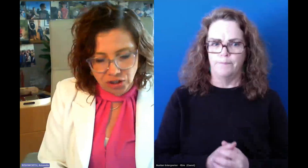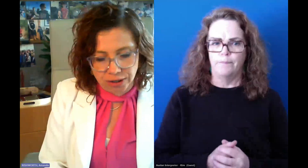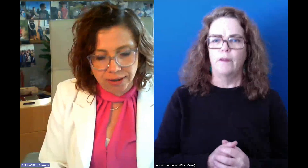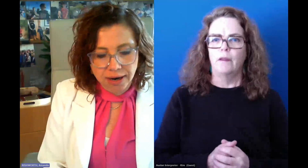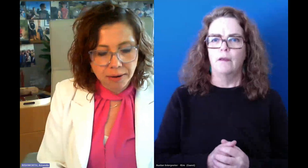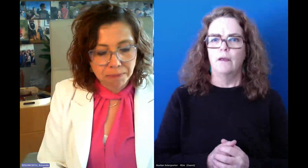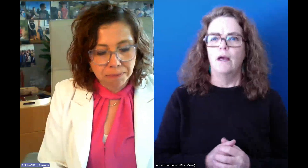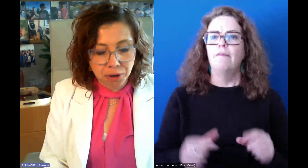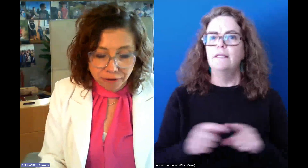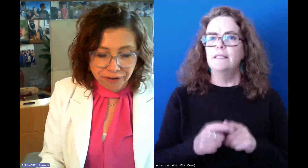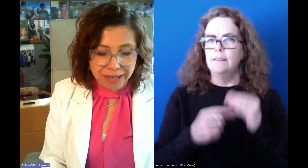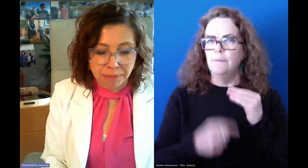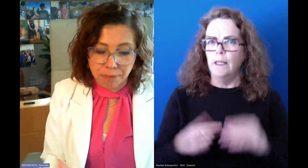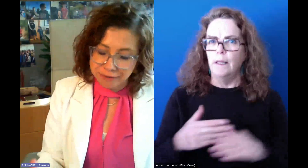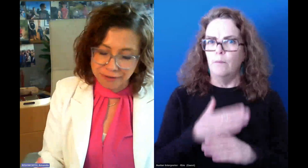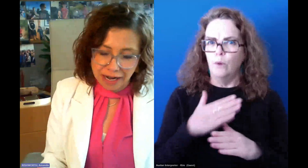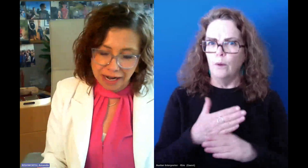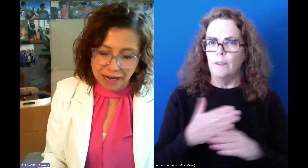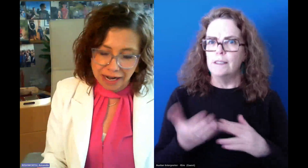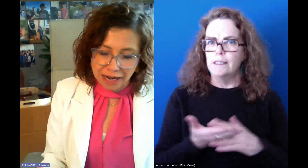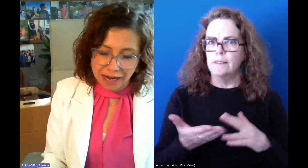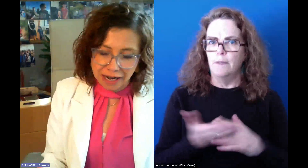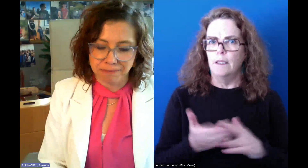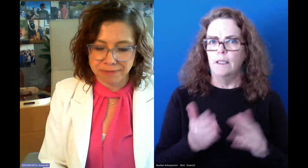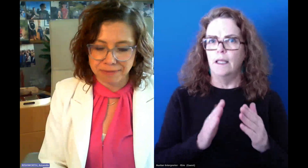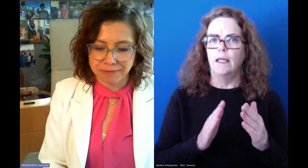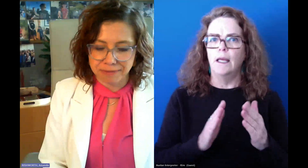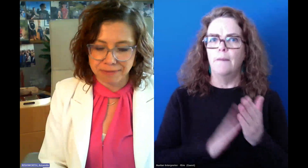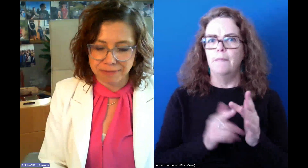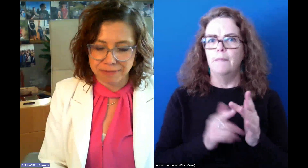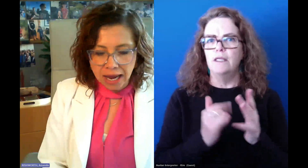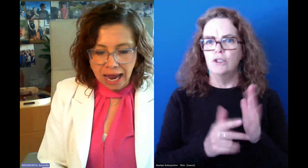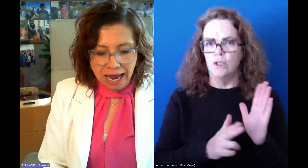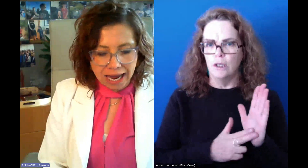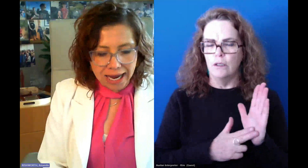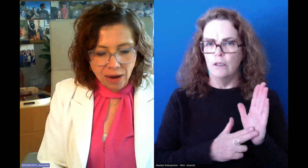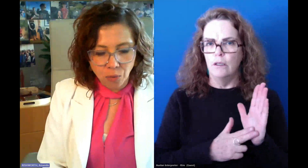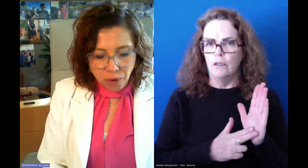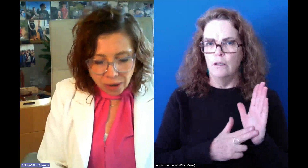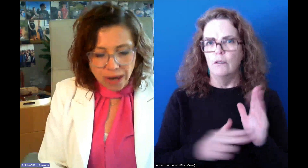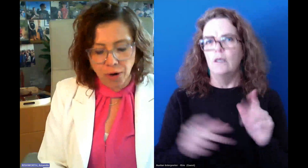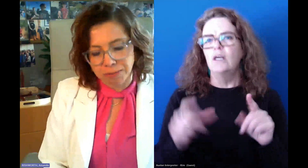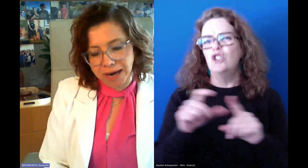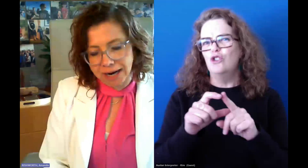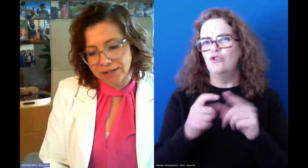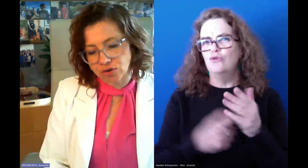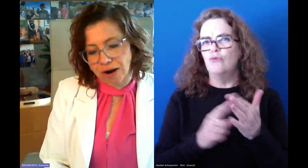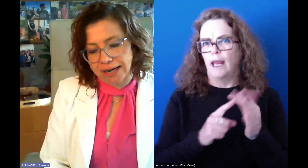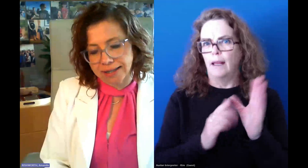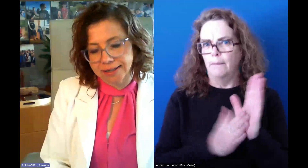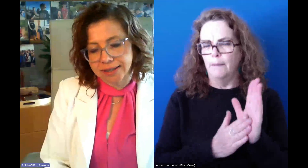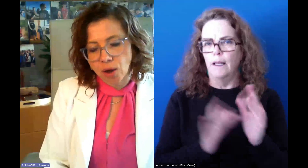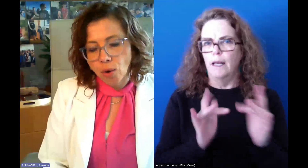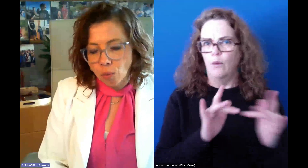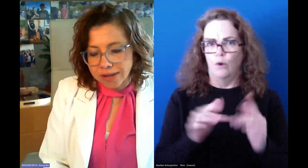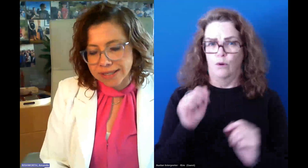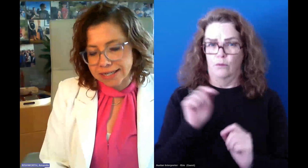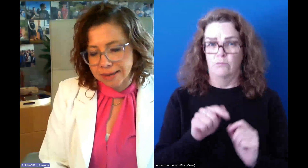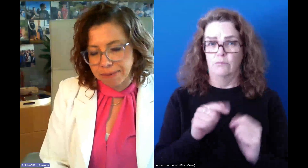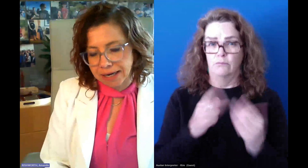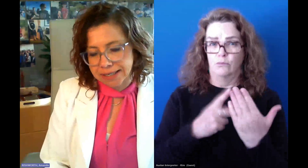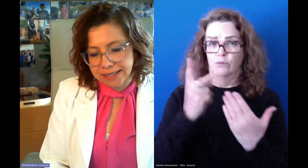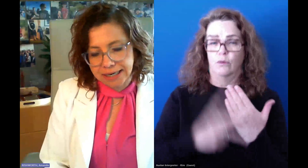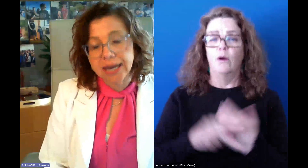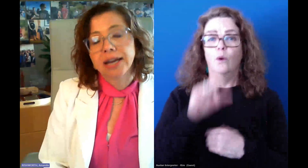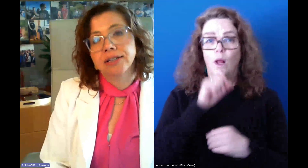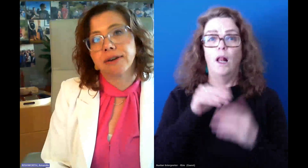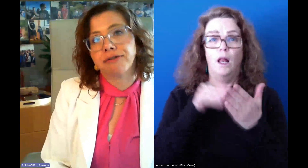Mission beautifully abbreviated to DREAM Network will help young Australians with disability to